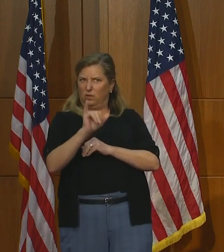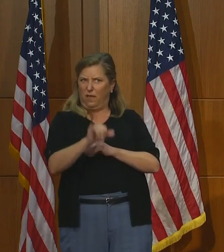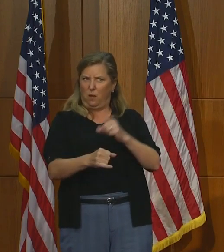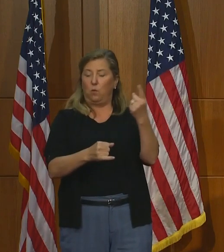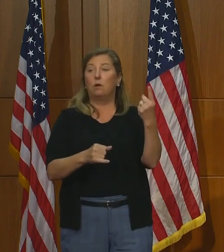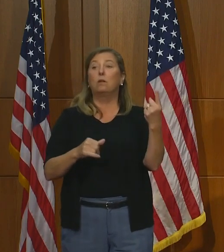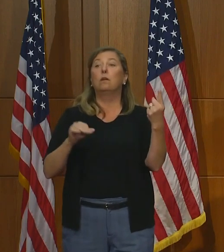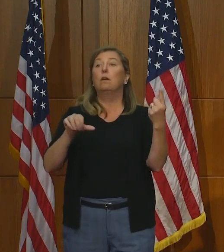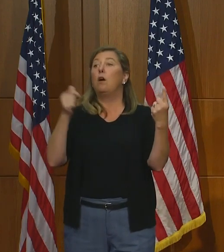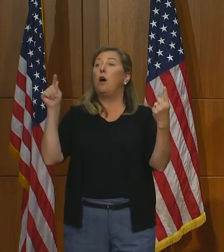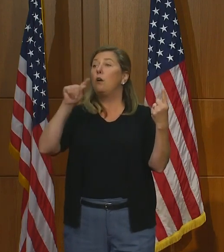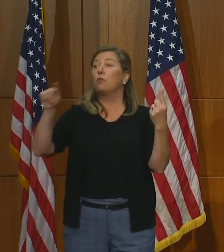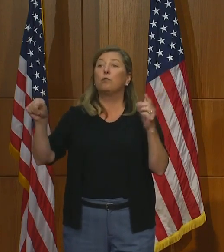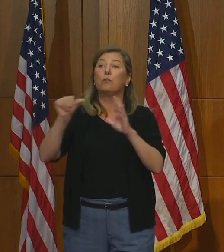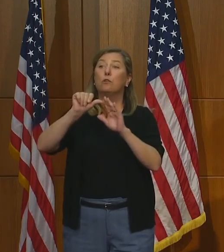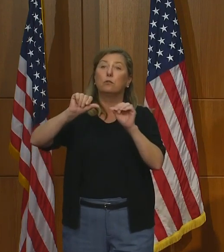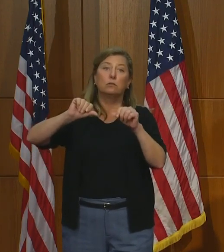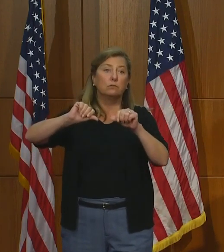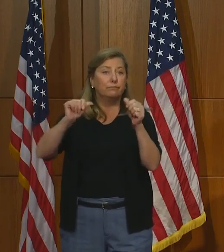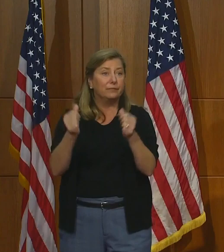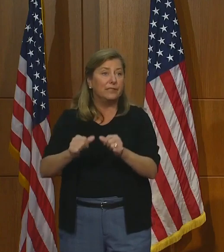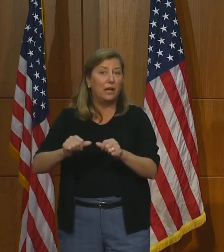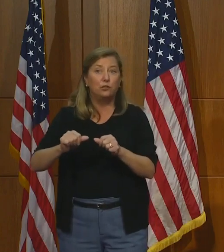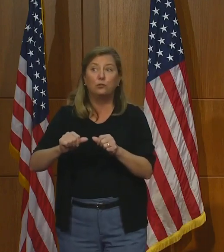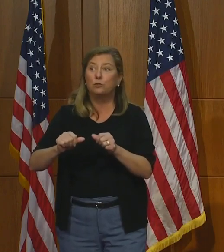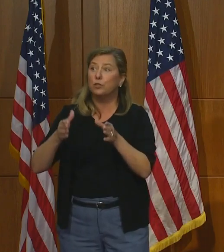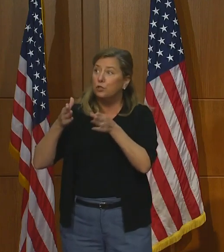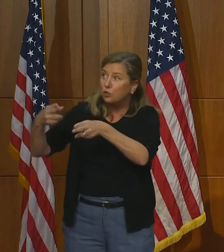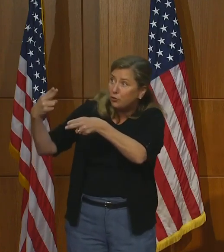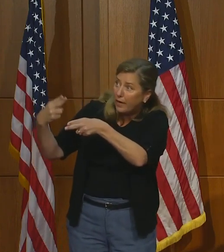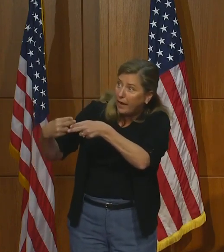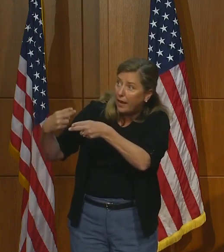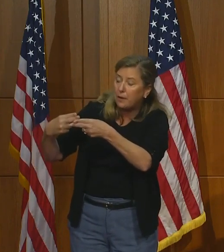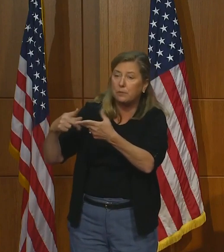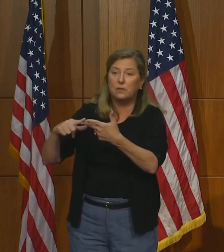COMMONWEALTH OF VIRGINIA- IF